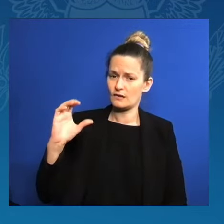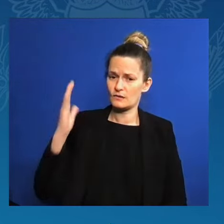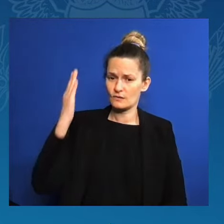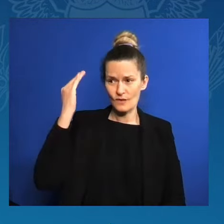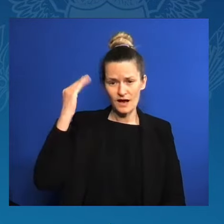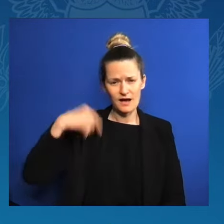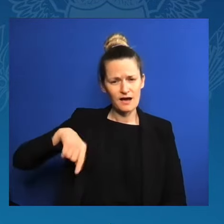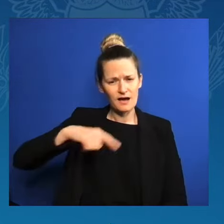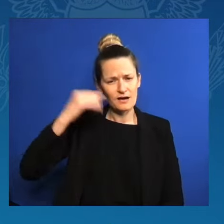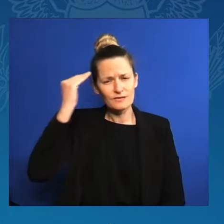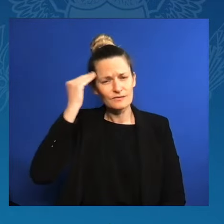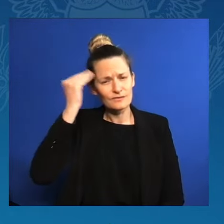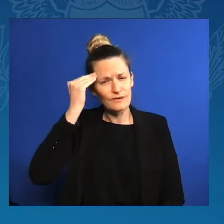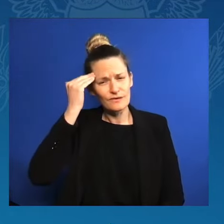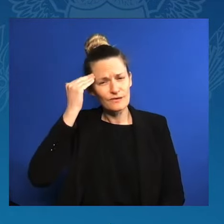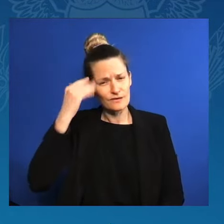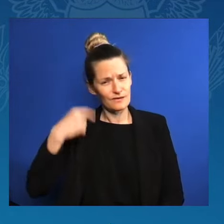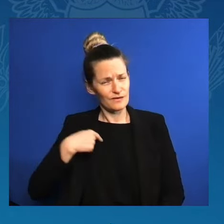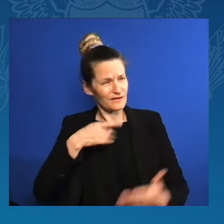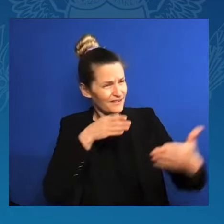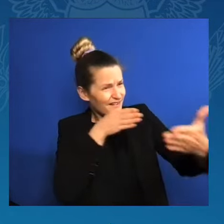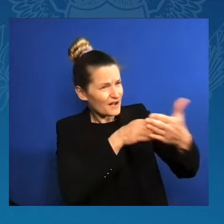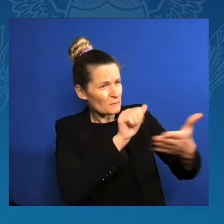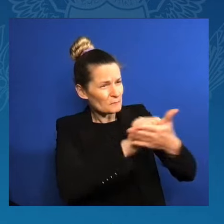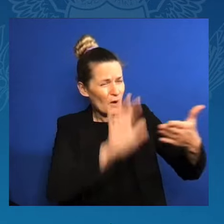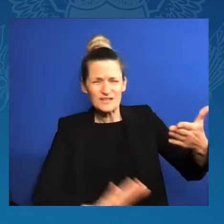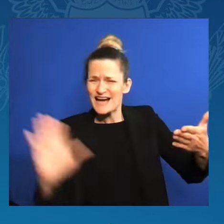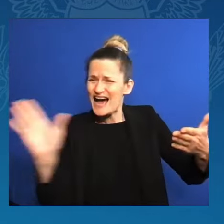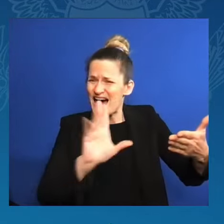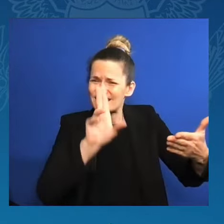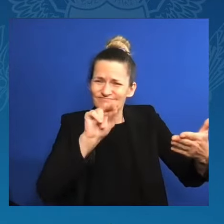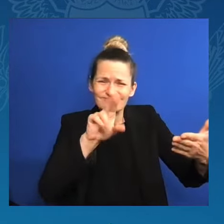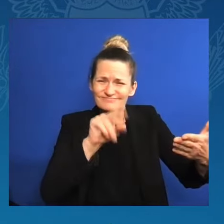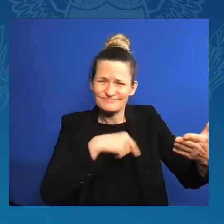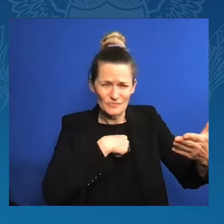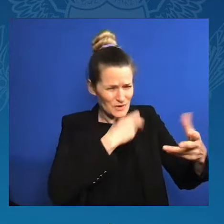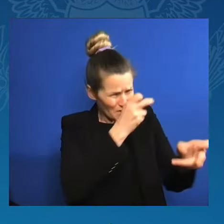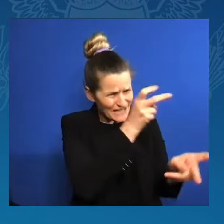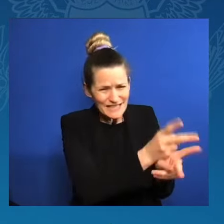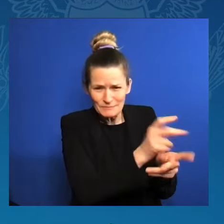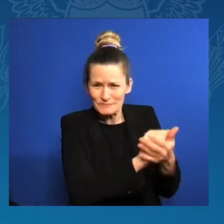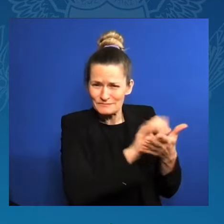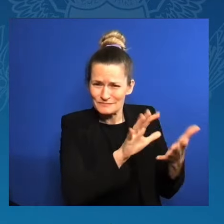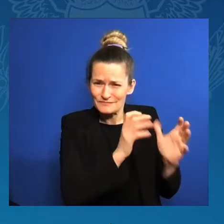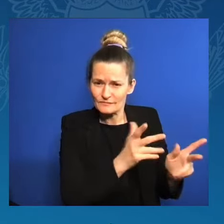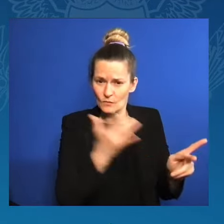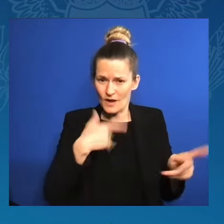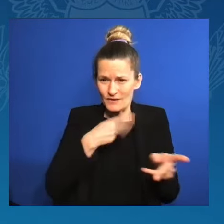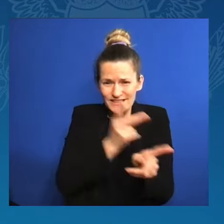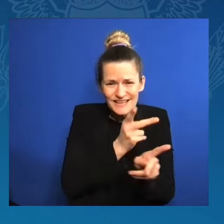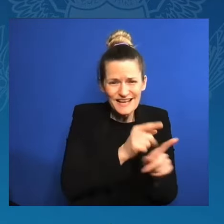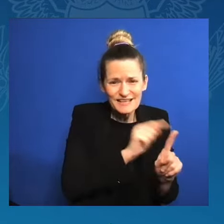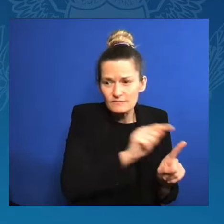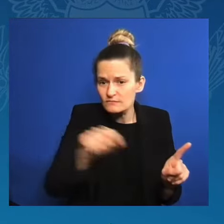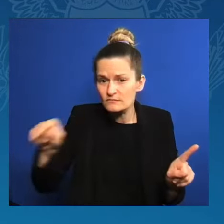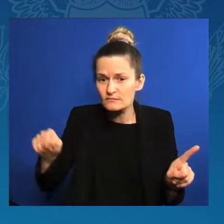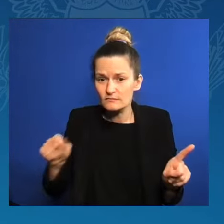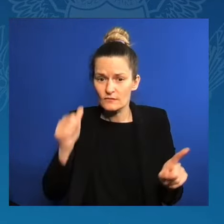I've taken care of young girls who were told in their home states that they didn't qualify for an abortion because they had had consensual sex.